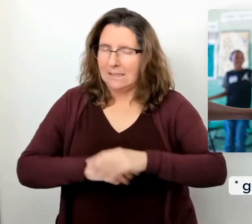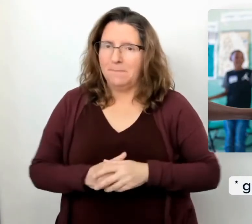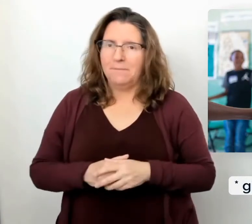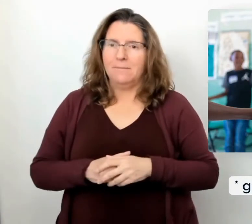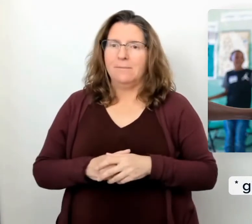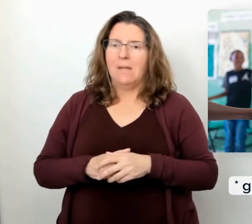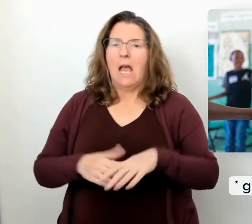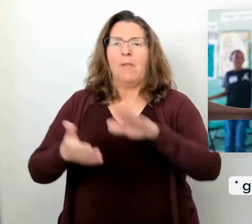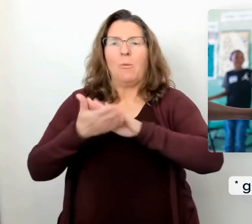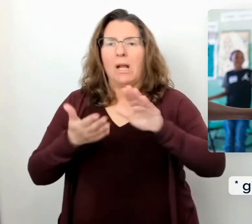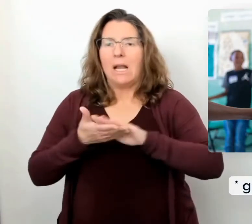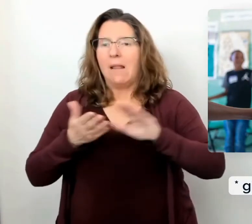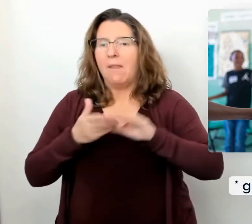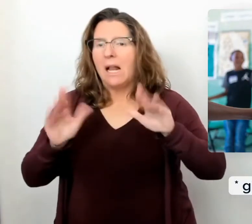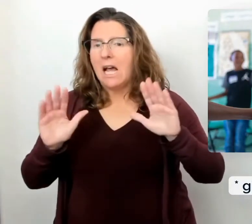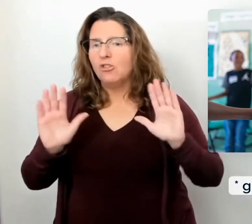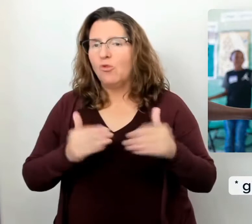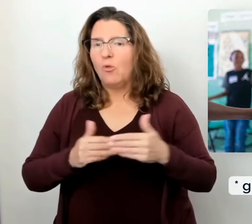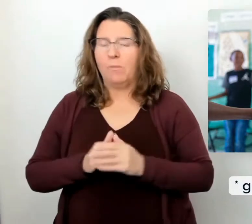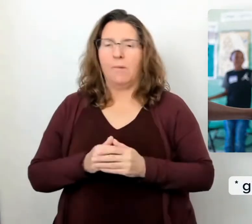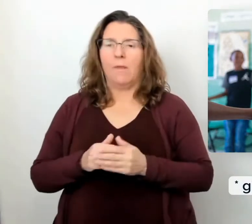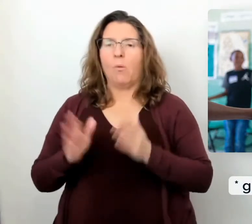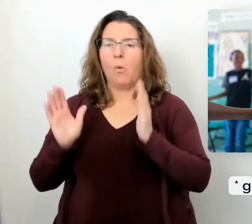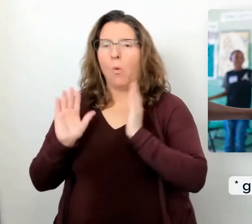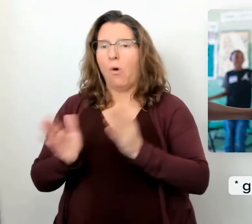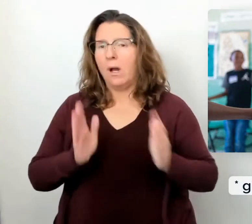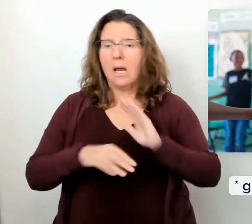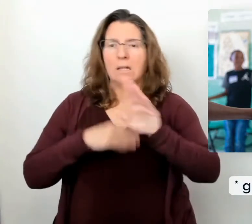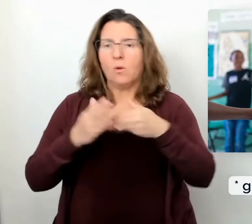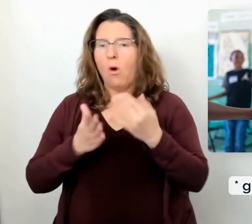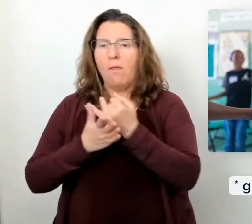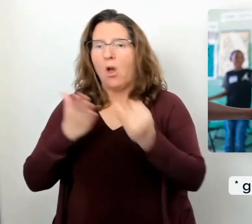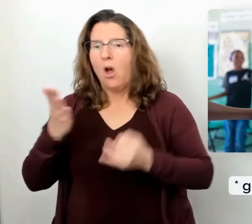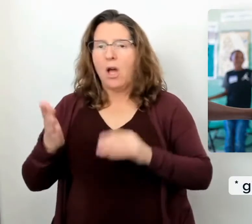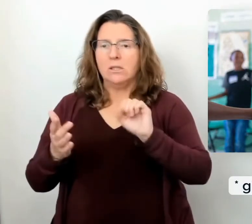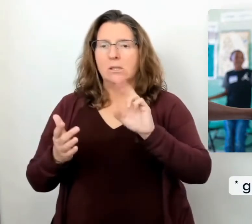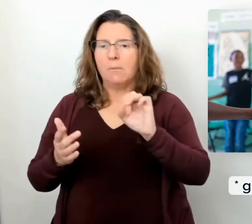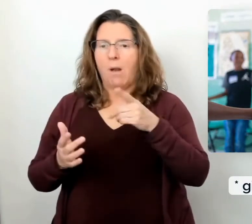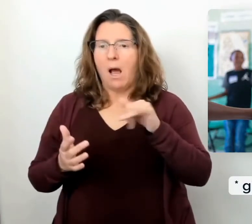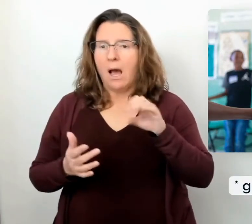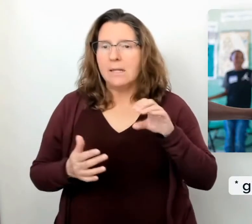For example they would clean my desk, tidy the classroom, organize all the art supplies,